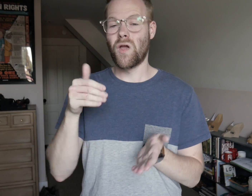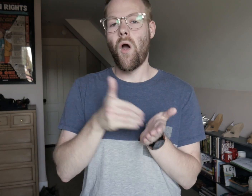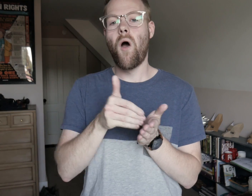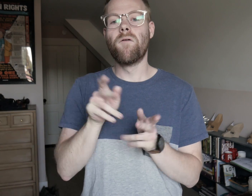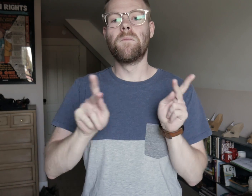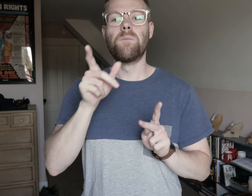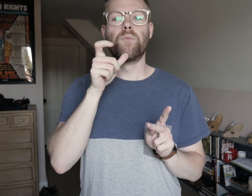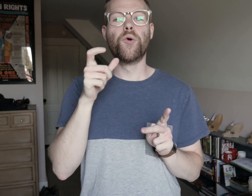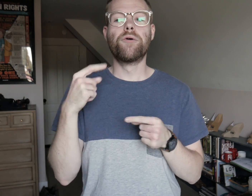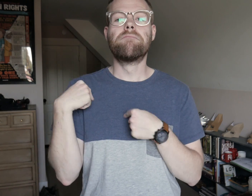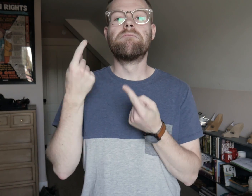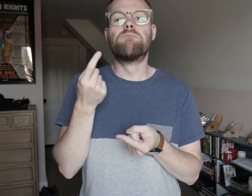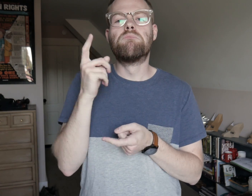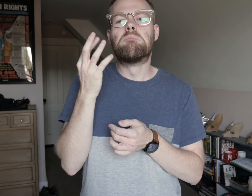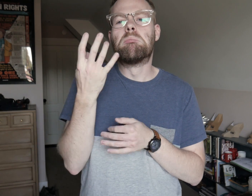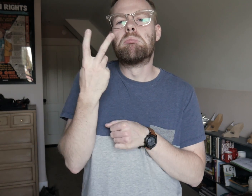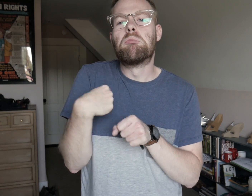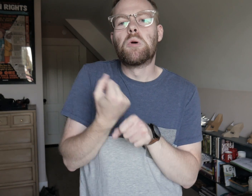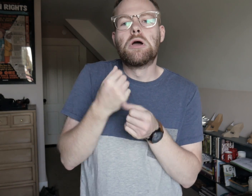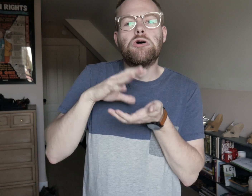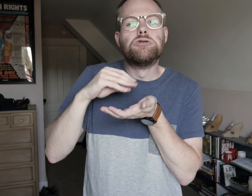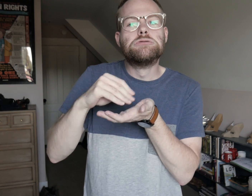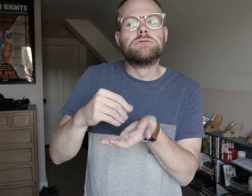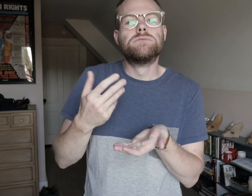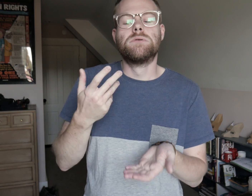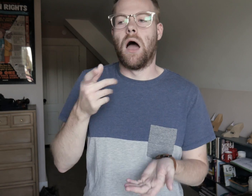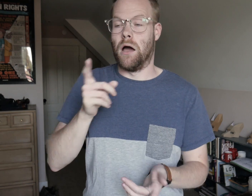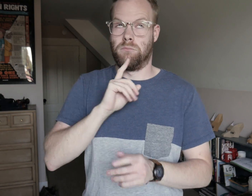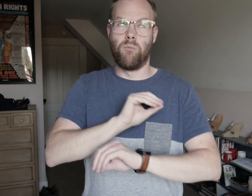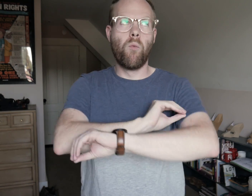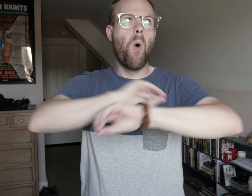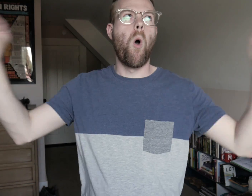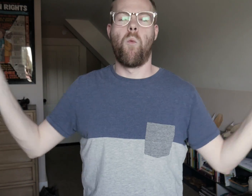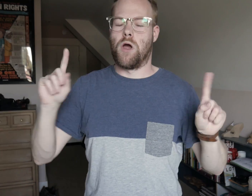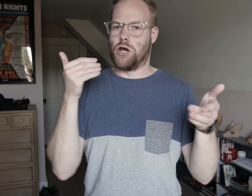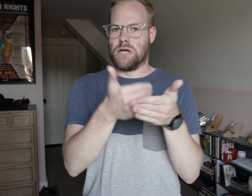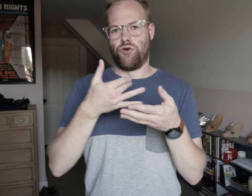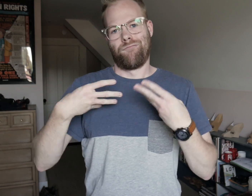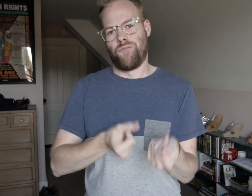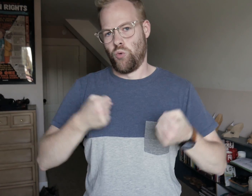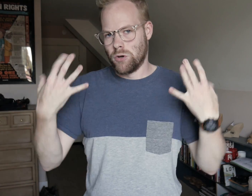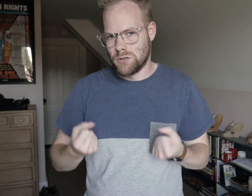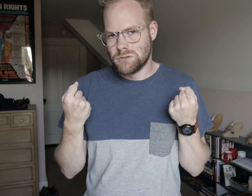They’re often people who have been learning for only a couple of years, and are nowhere near fluency.